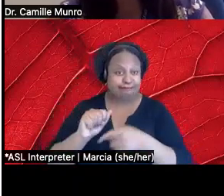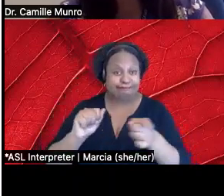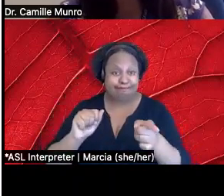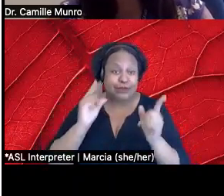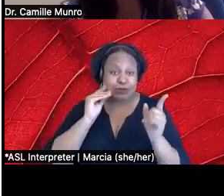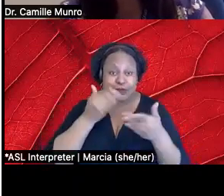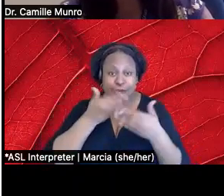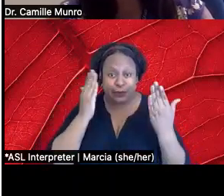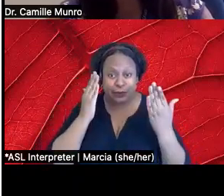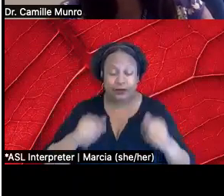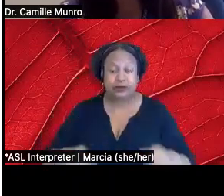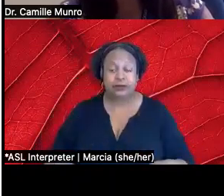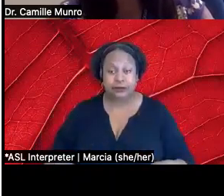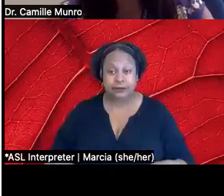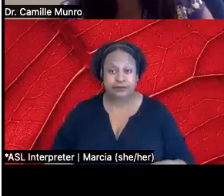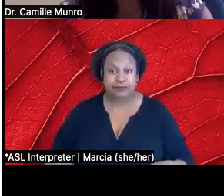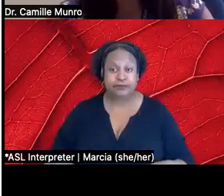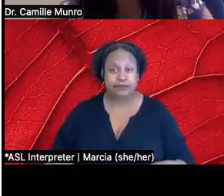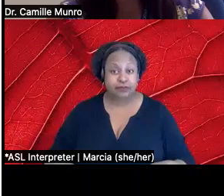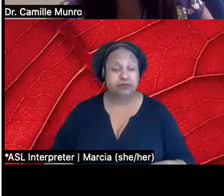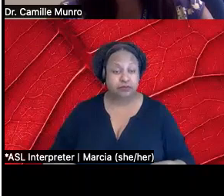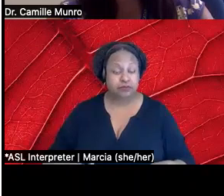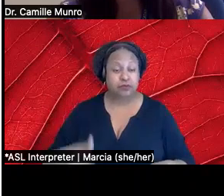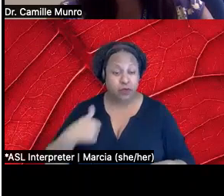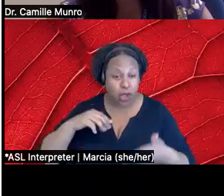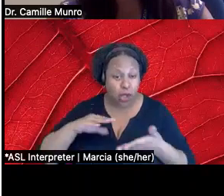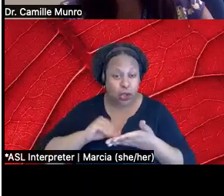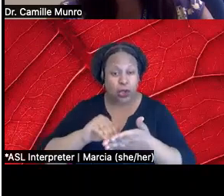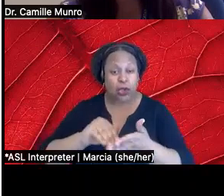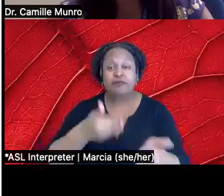What I learned is that these physician health programs were primarily focused on